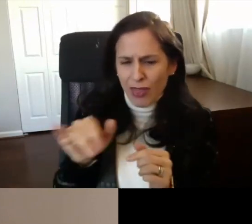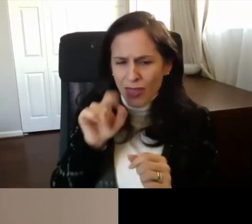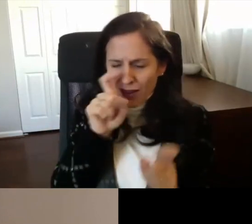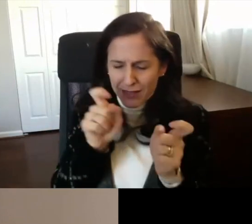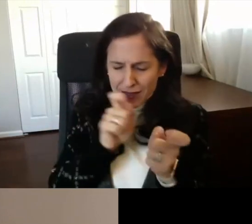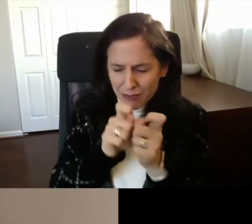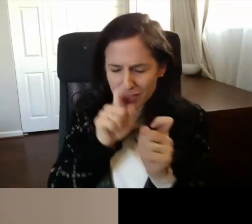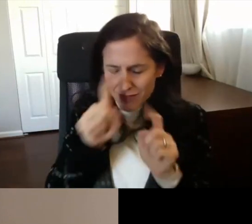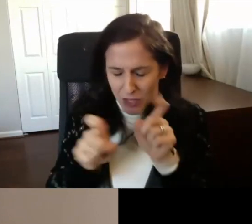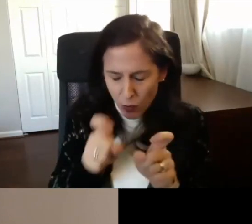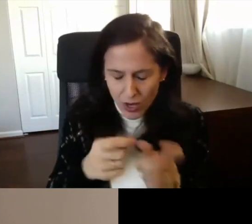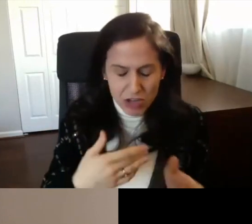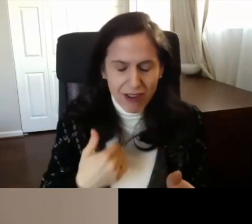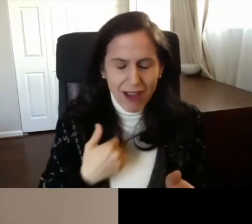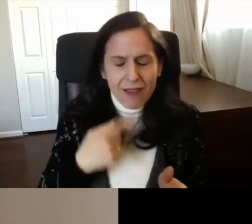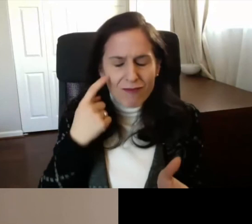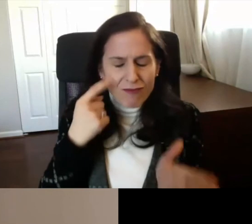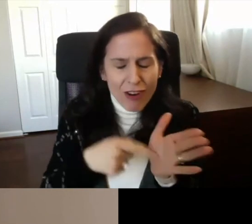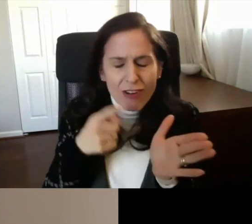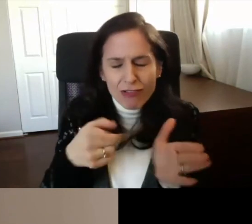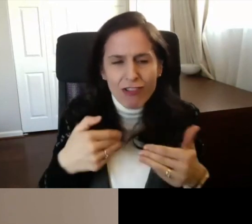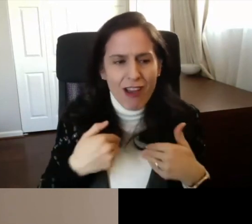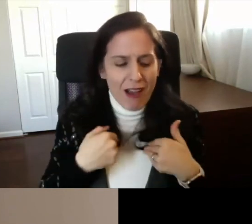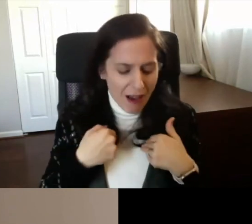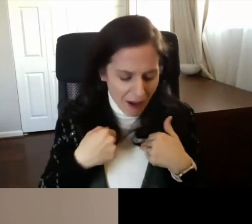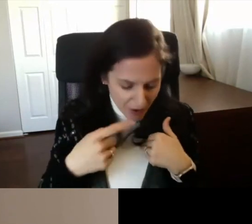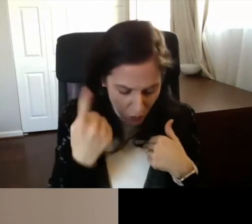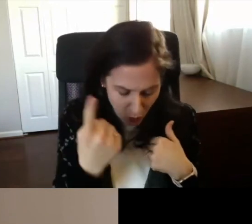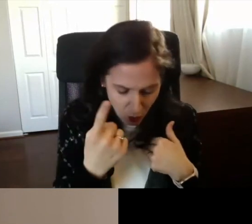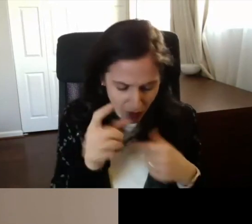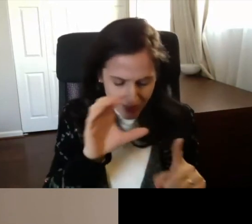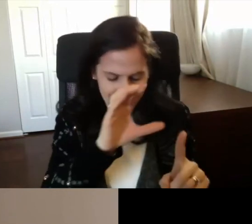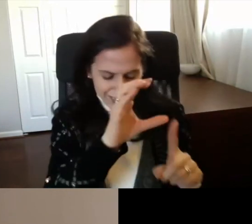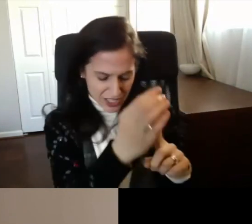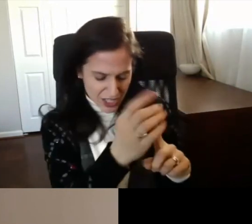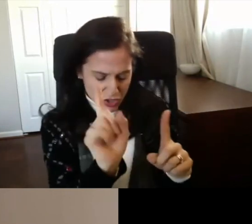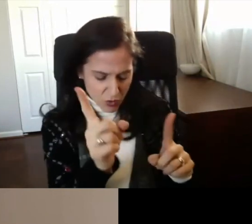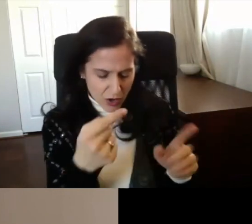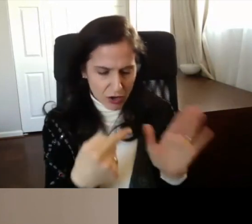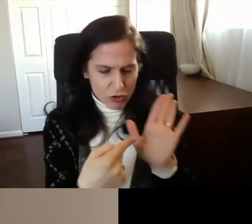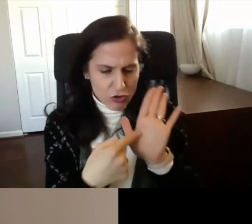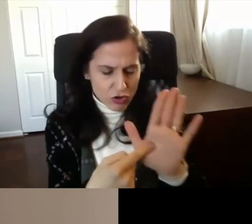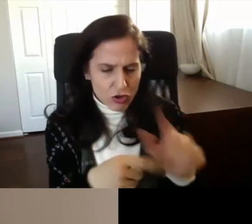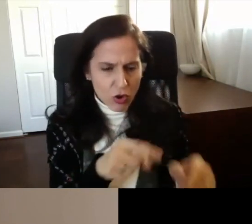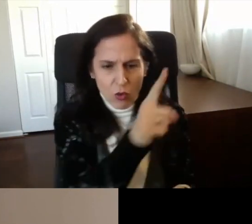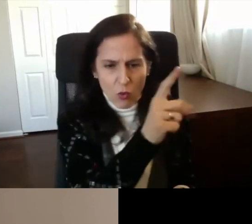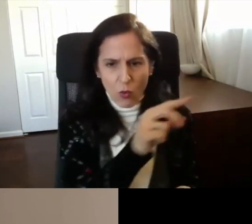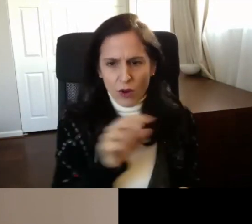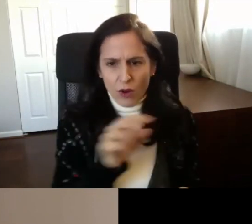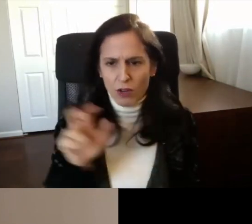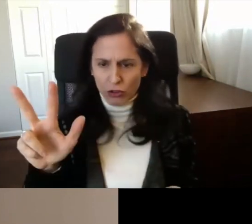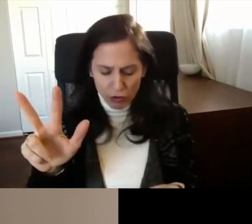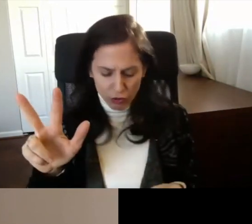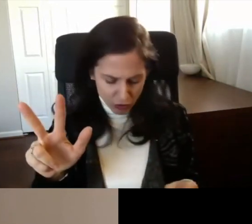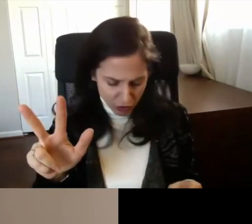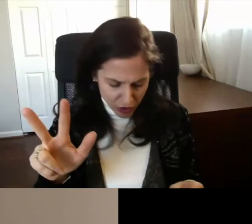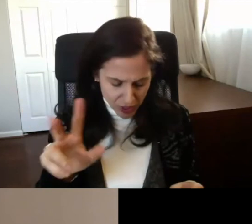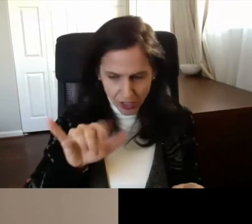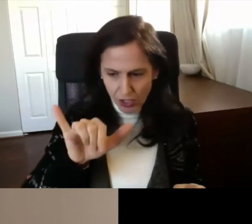and i do want to add a little bit to this as well i'm wondering